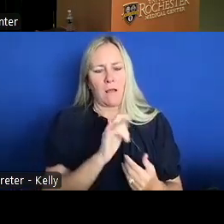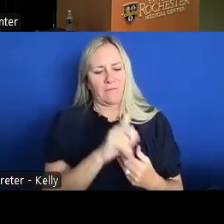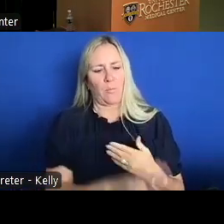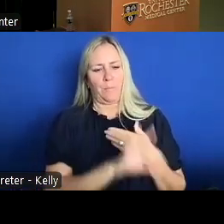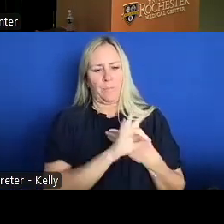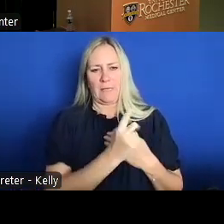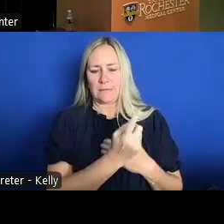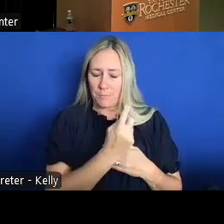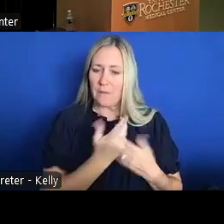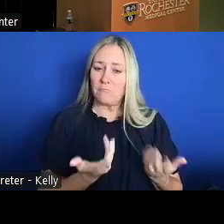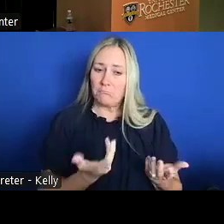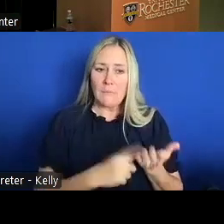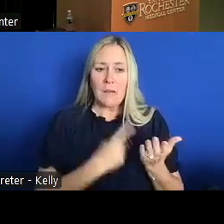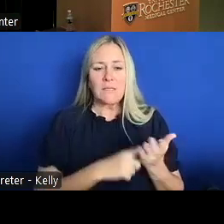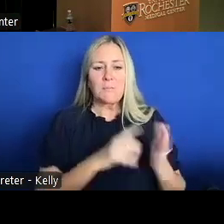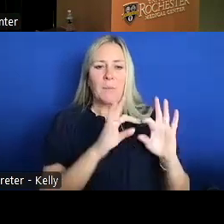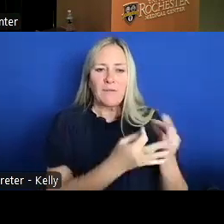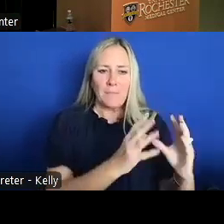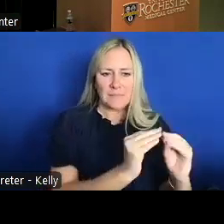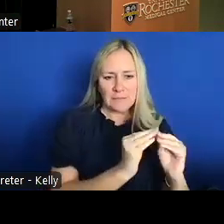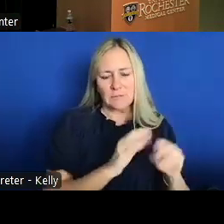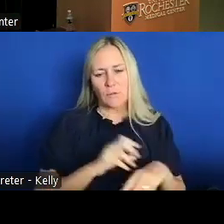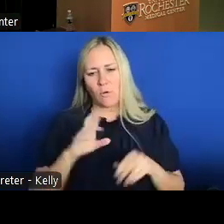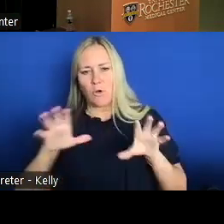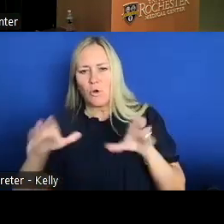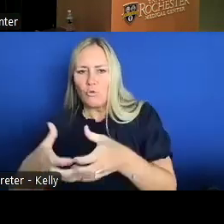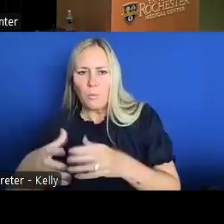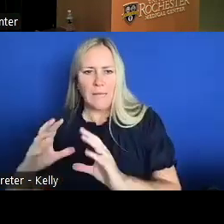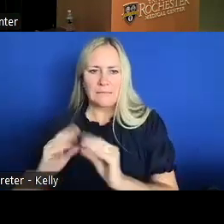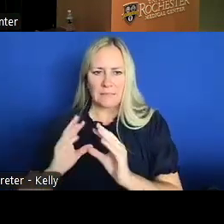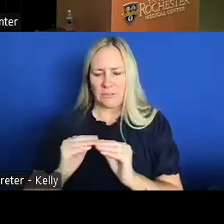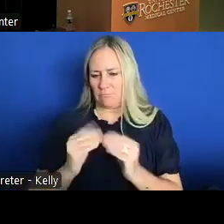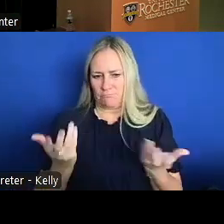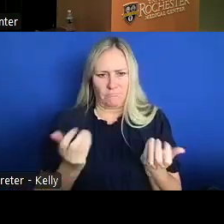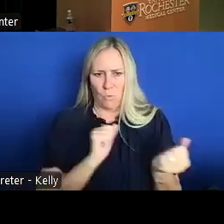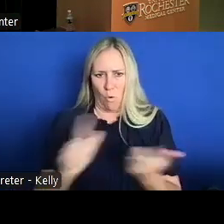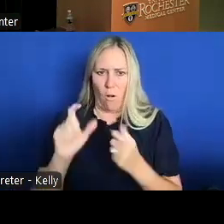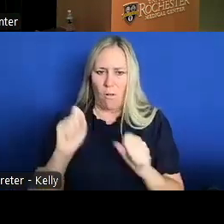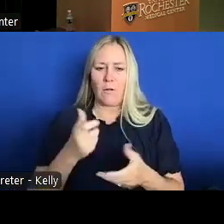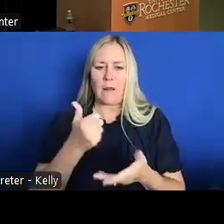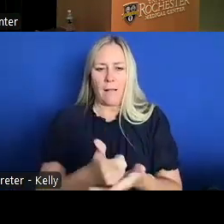session or having the group sessions as we've done uh with Refugee families in ch Chicago that you